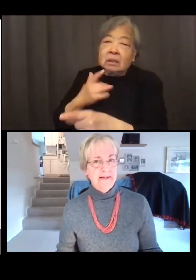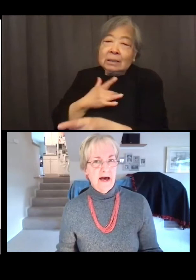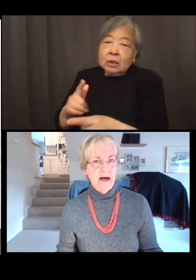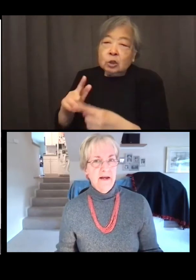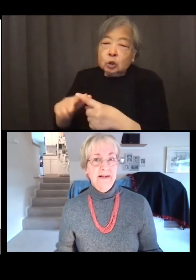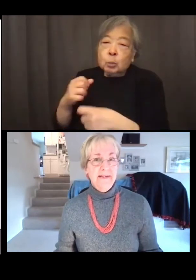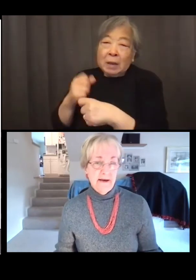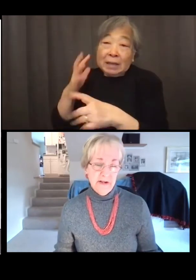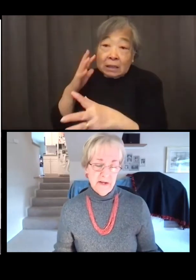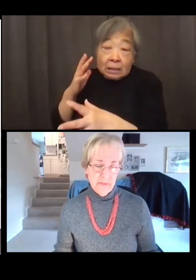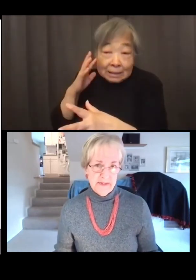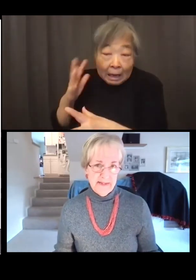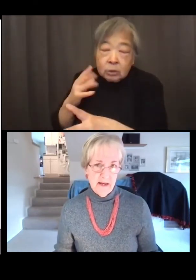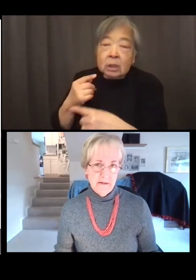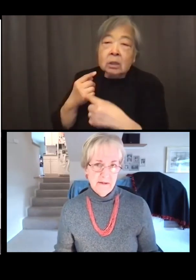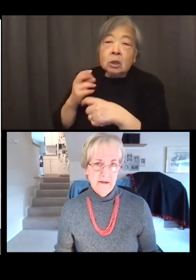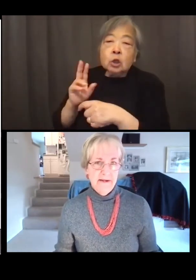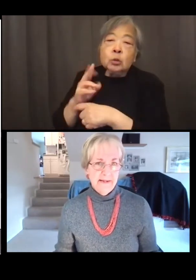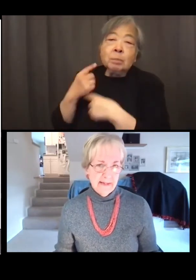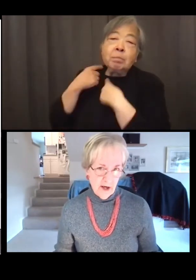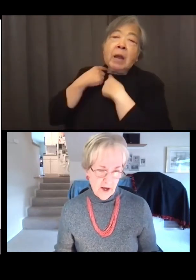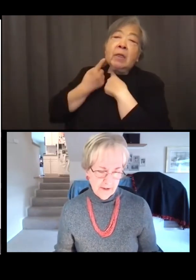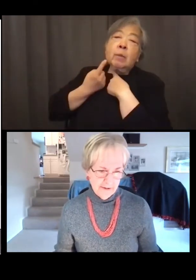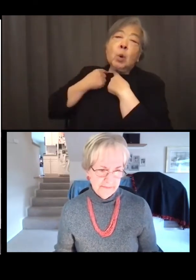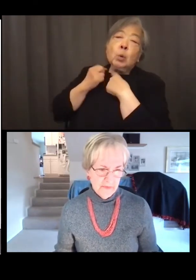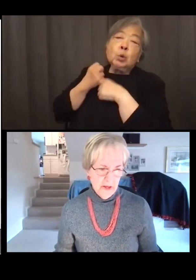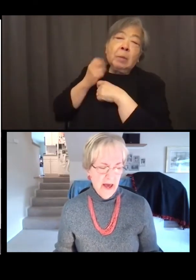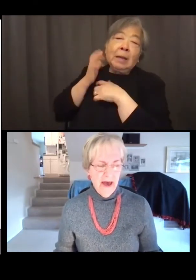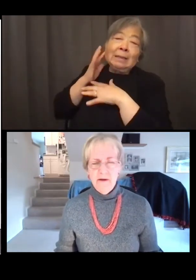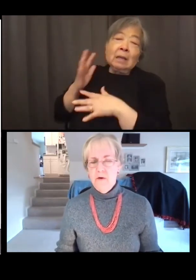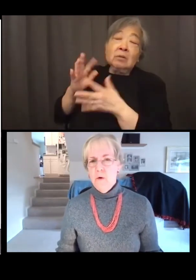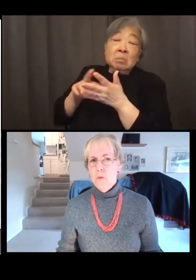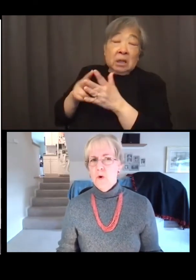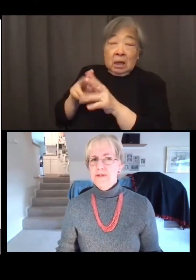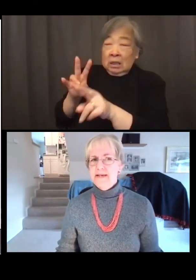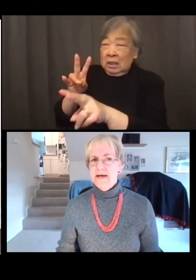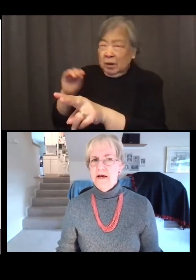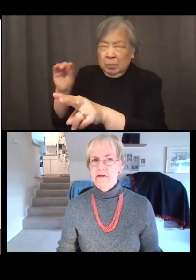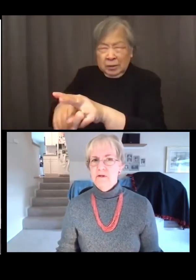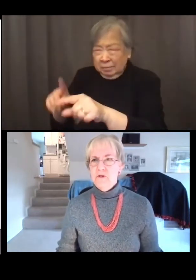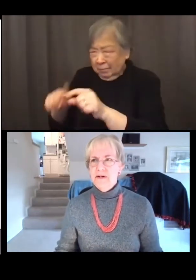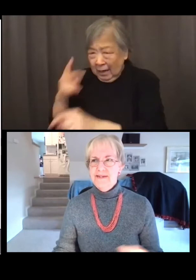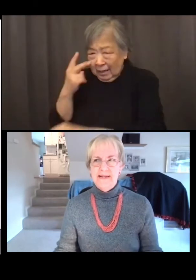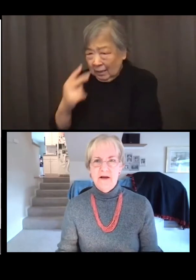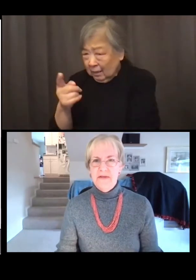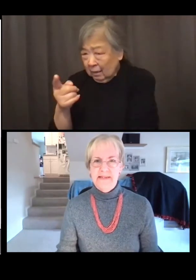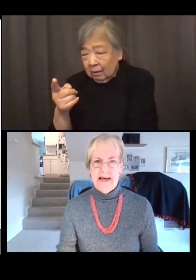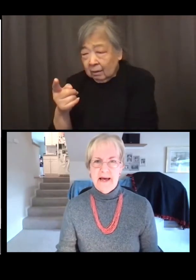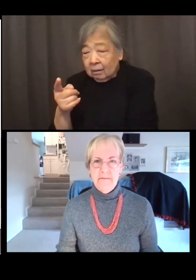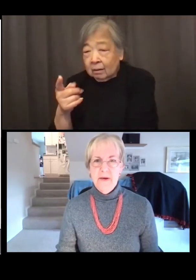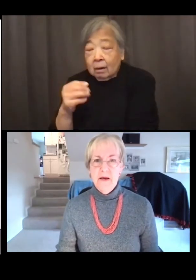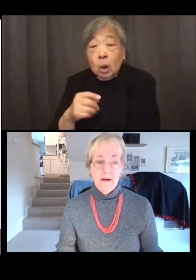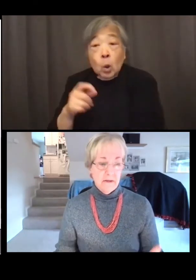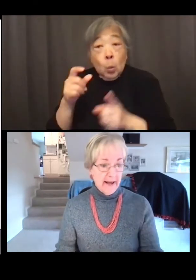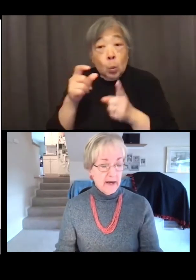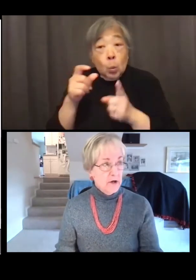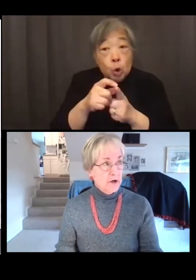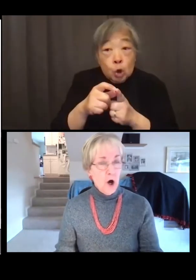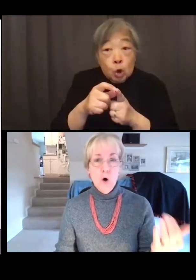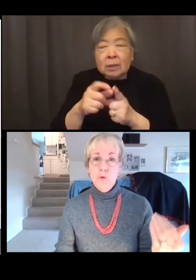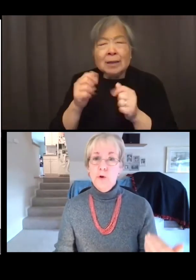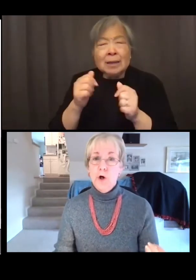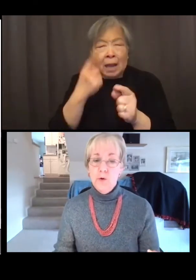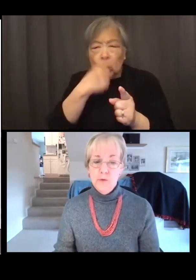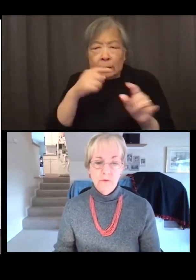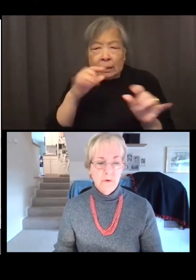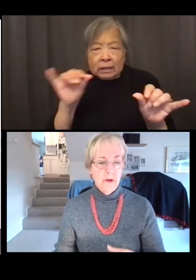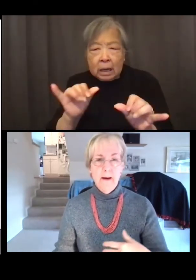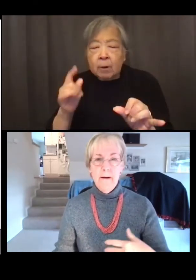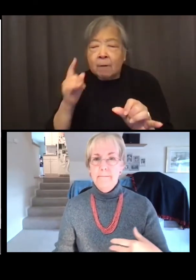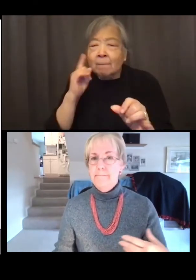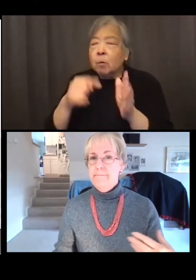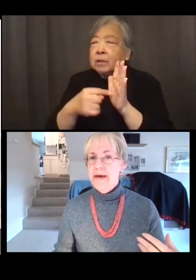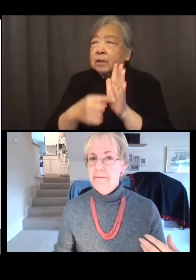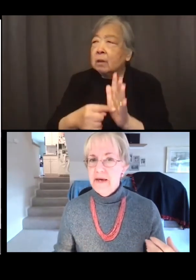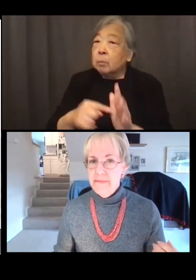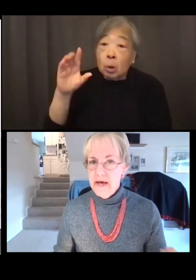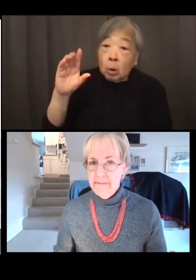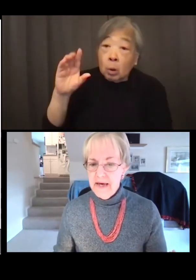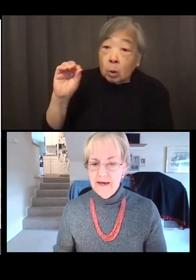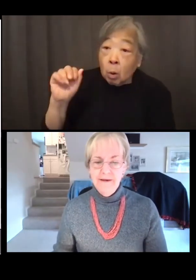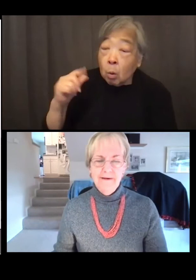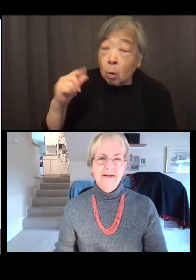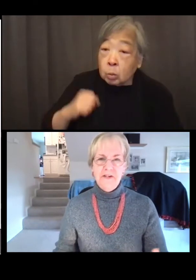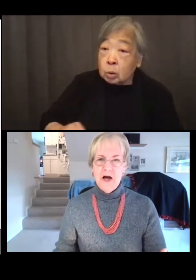that 70% is not And words can look and sound the same Like coat and goat. Baby, maybe Time